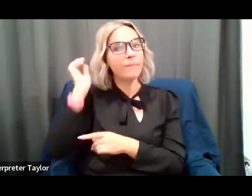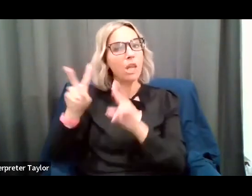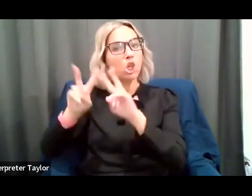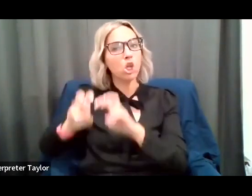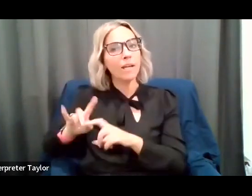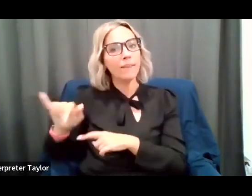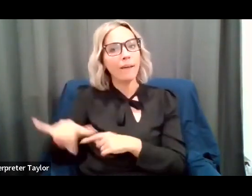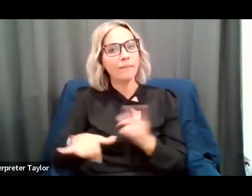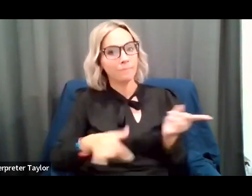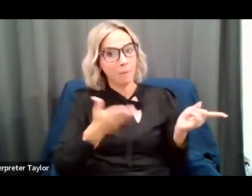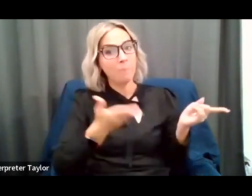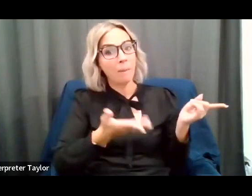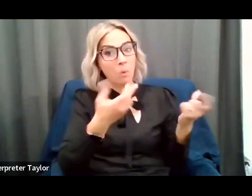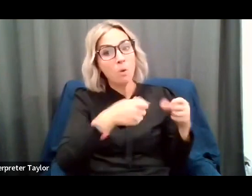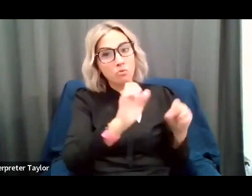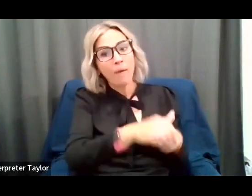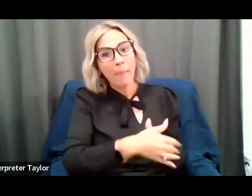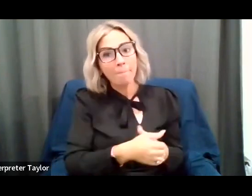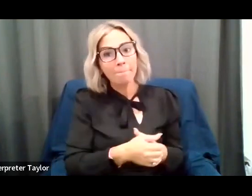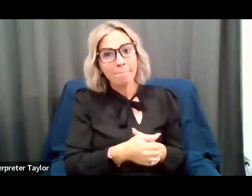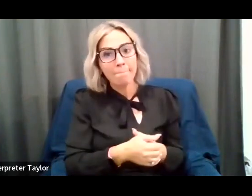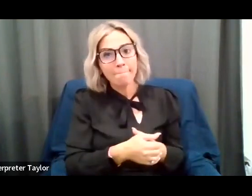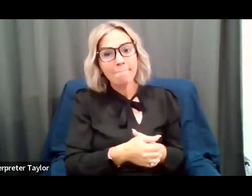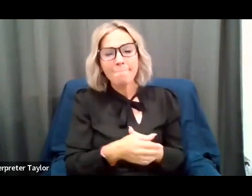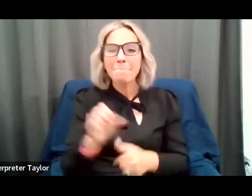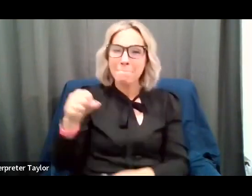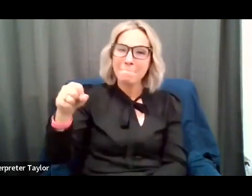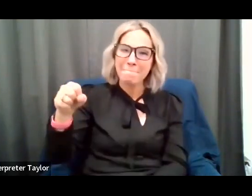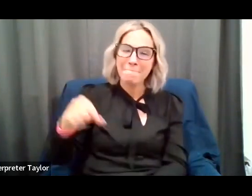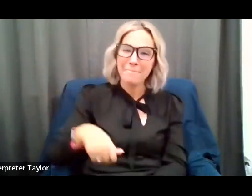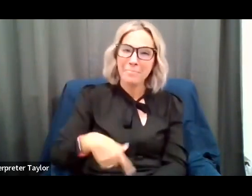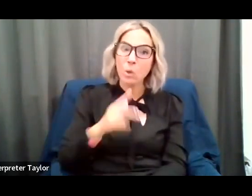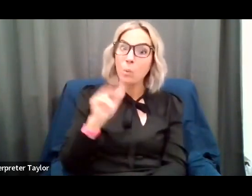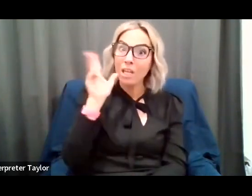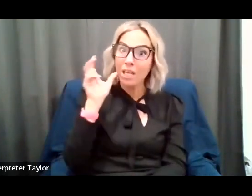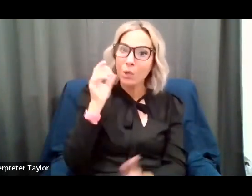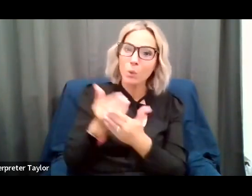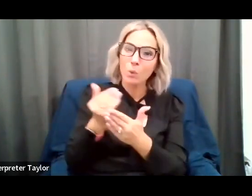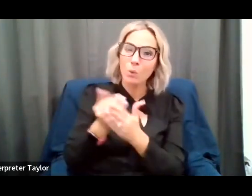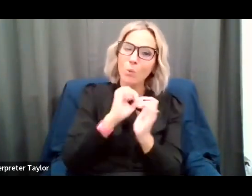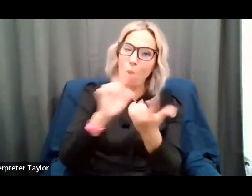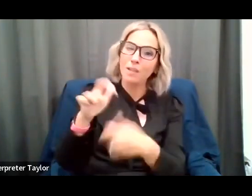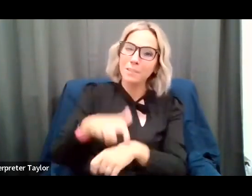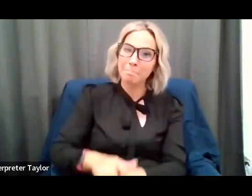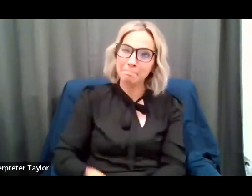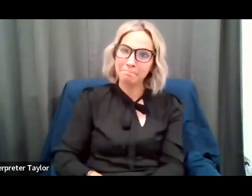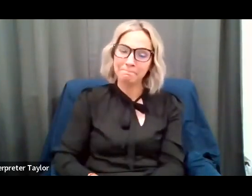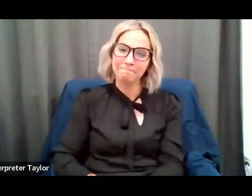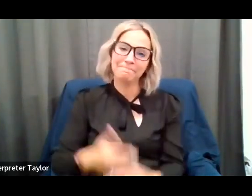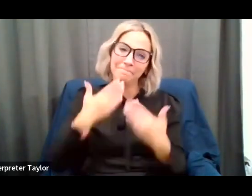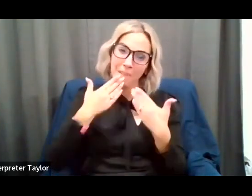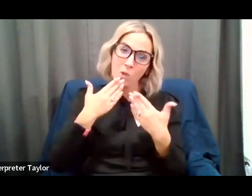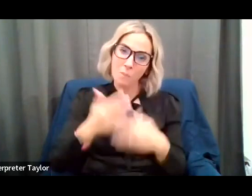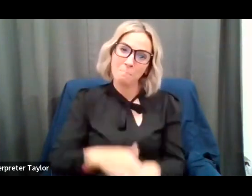You might want to try that. We're always hearing about new stuff that we can do. Thank you. Yes.